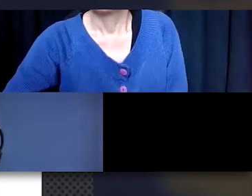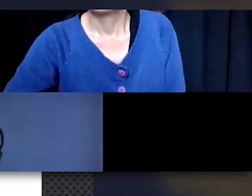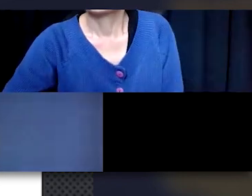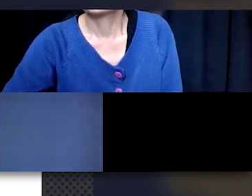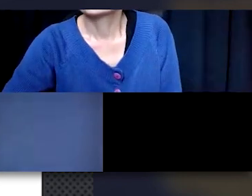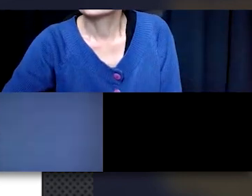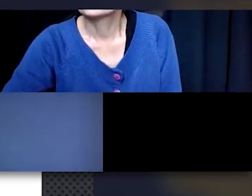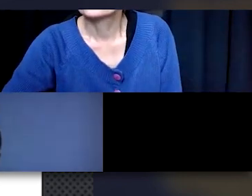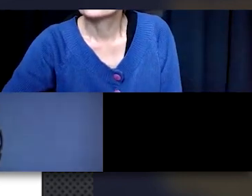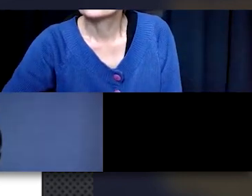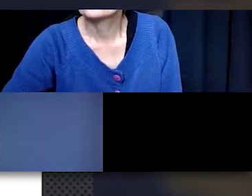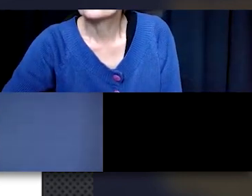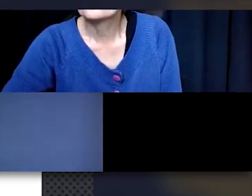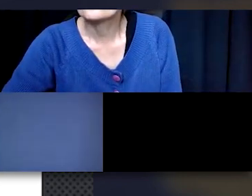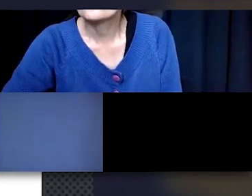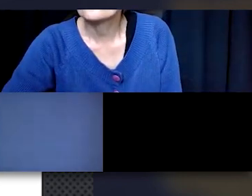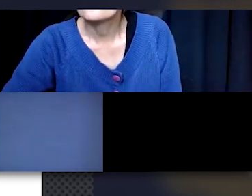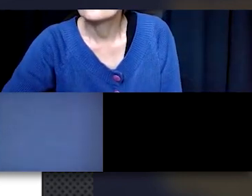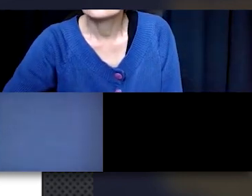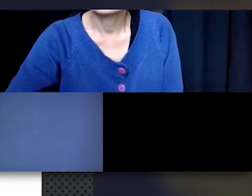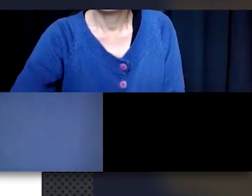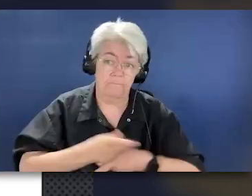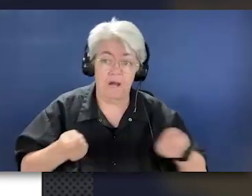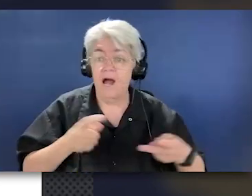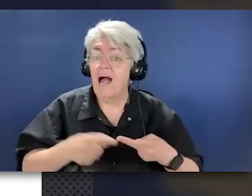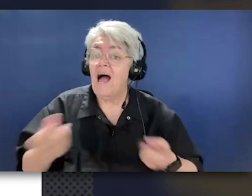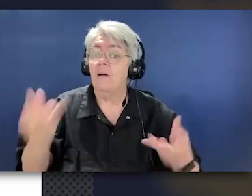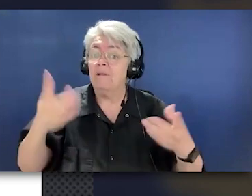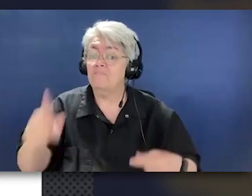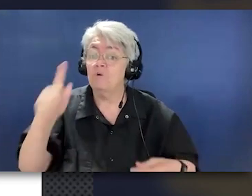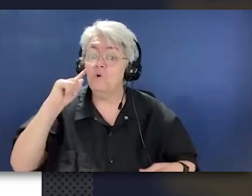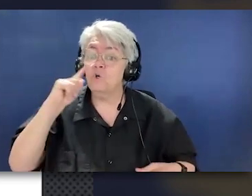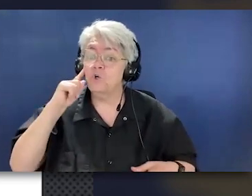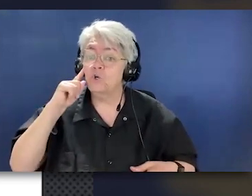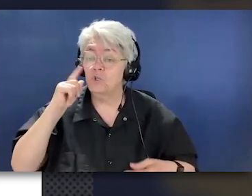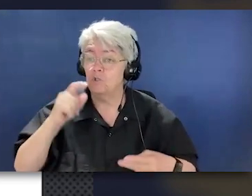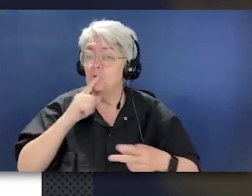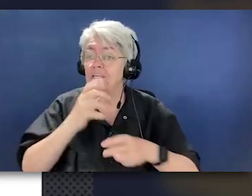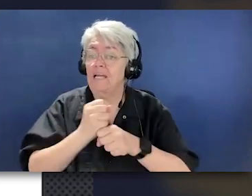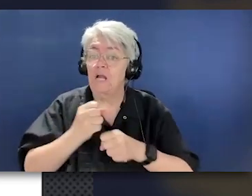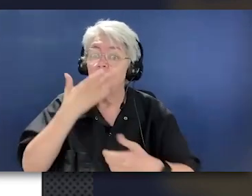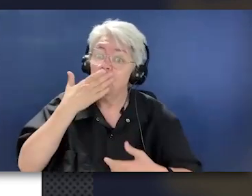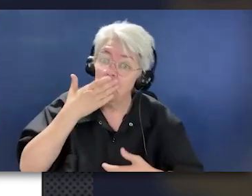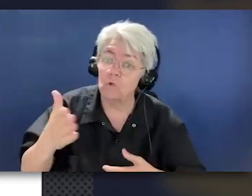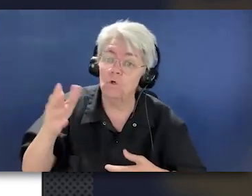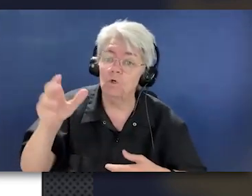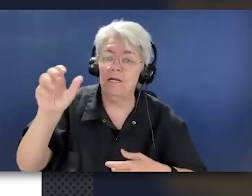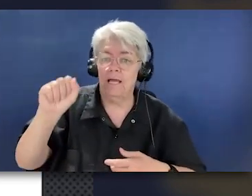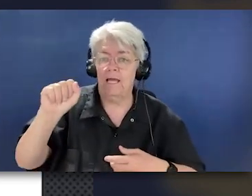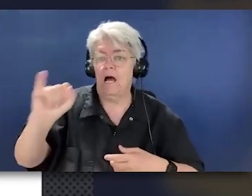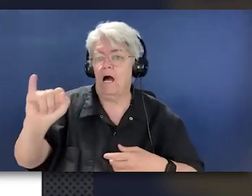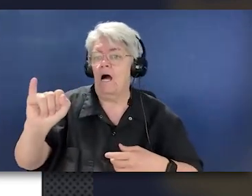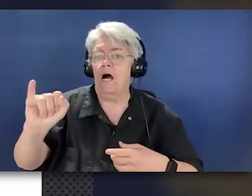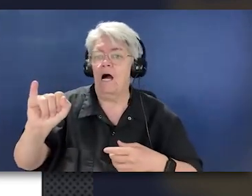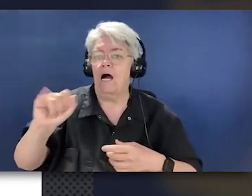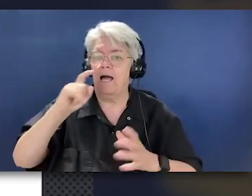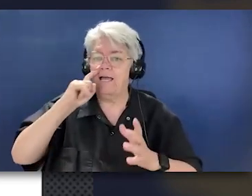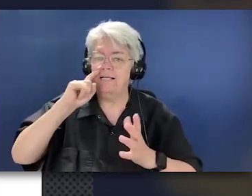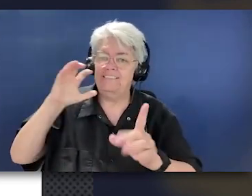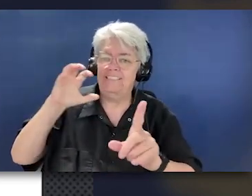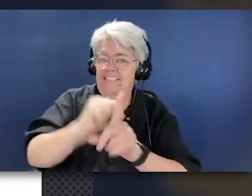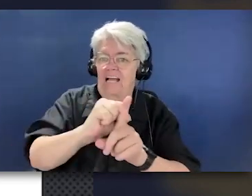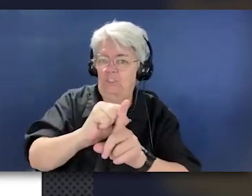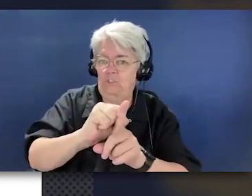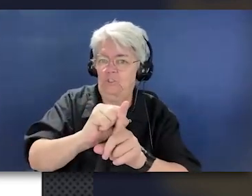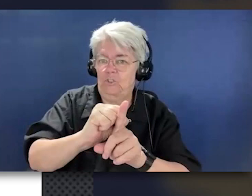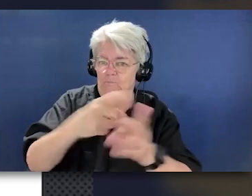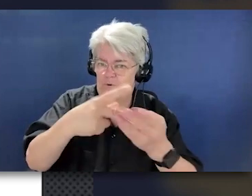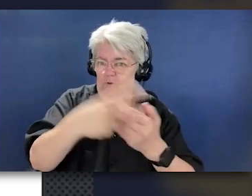right? How many of you have heard that you can get a good AI detector that will help you tell